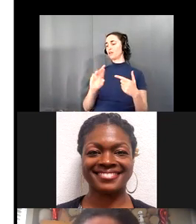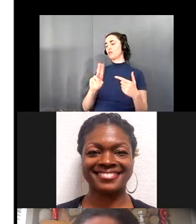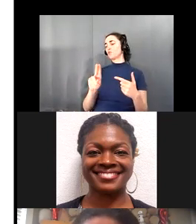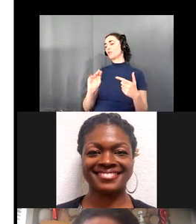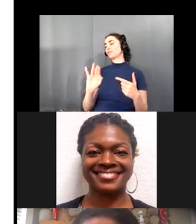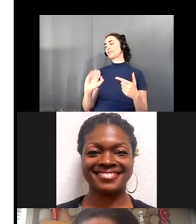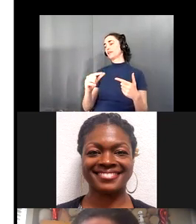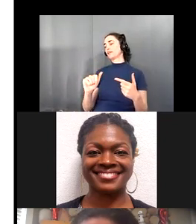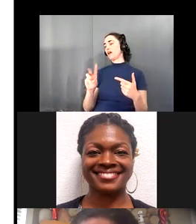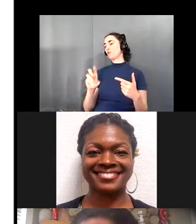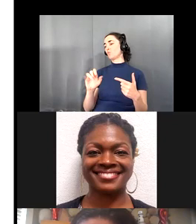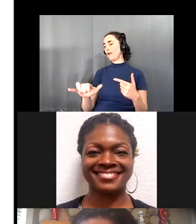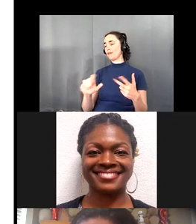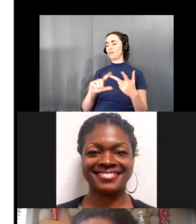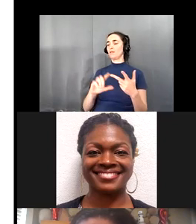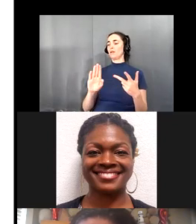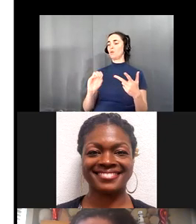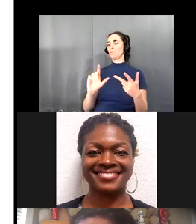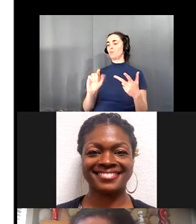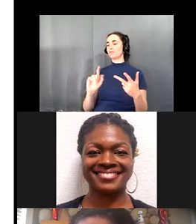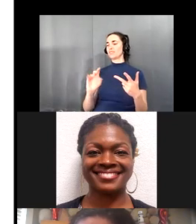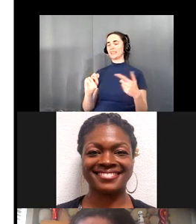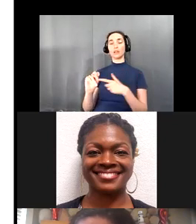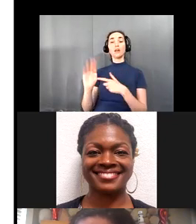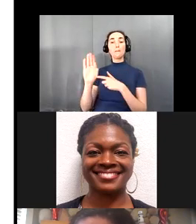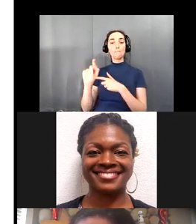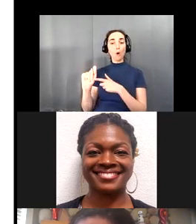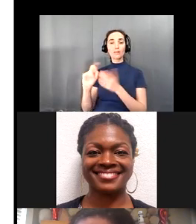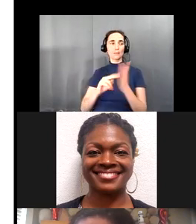have somebody that bolts. They're really running away from a certain situation and that might